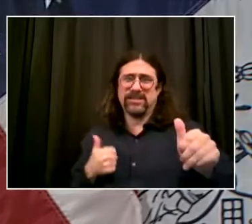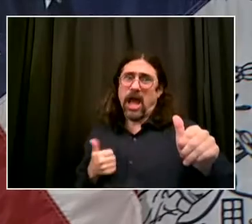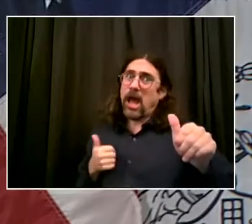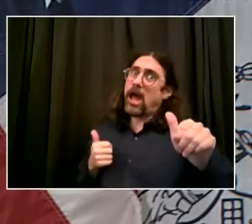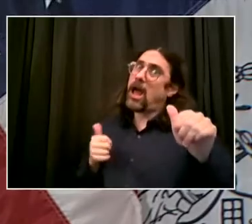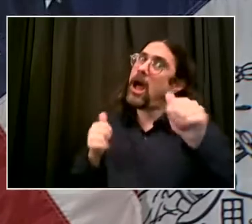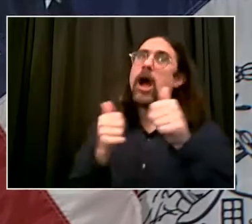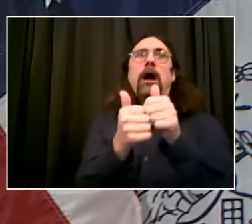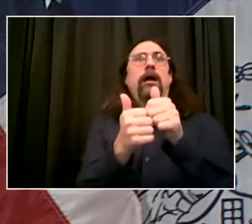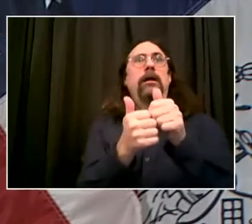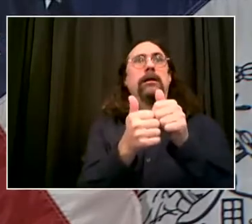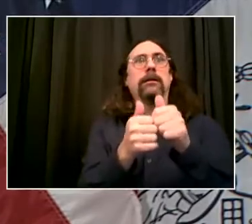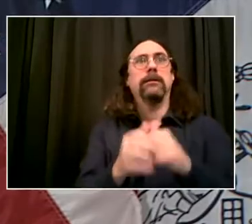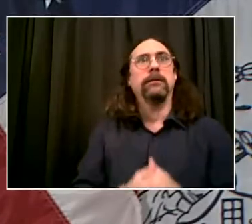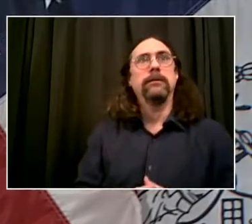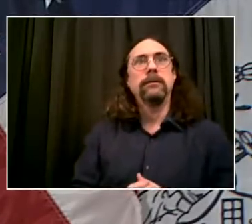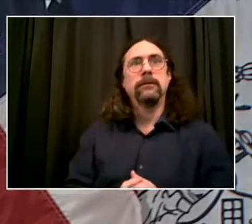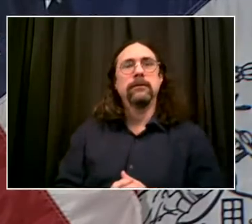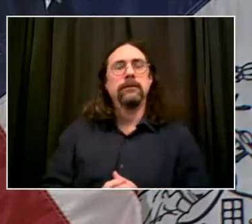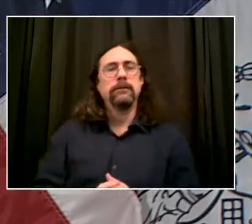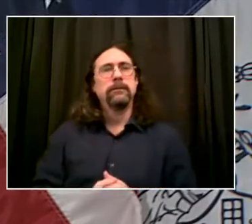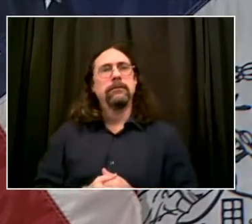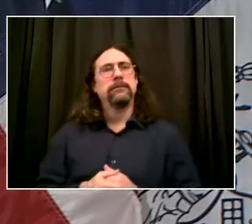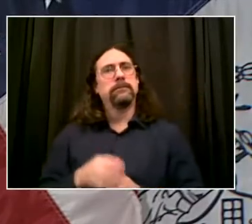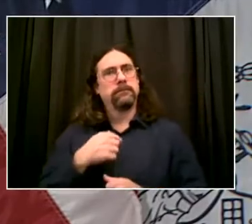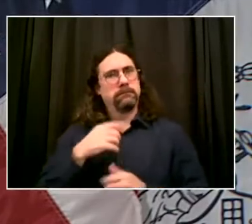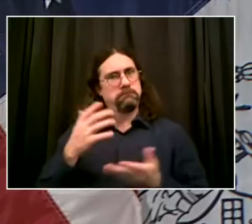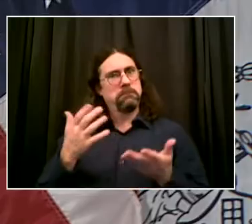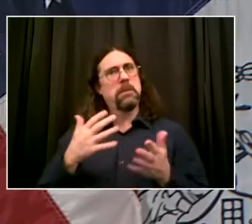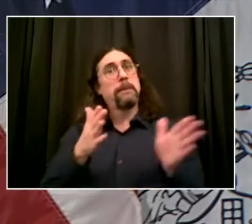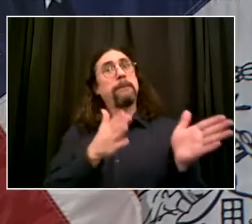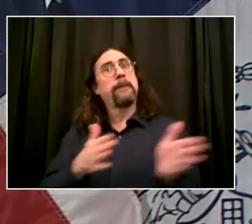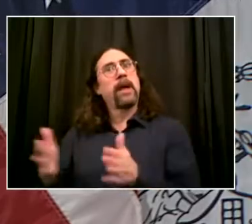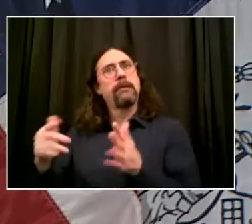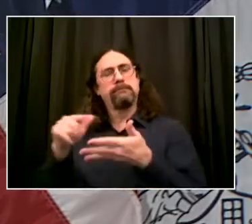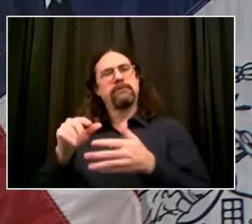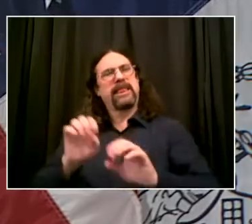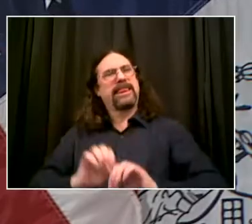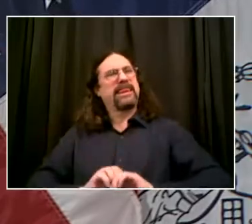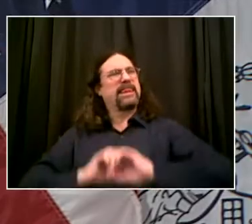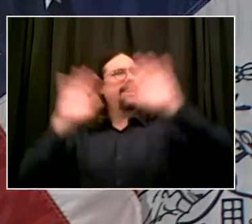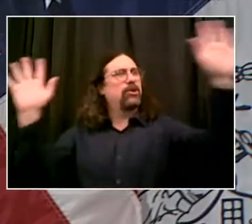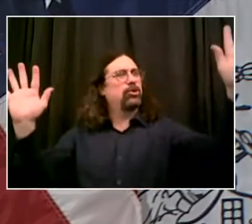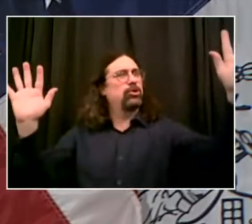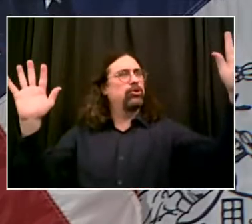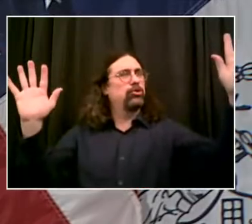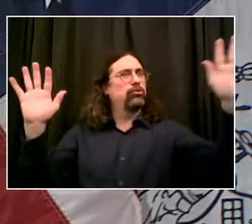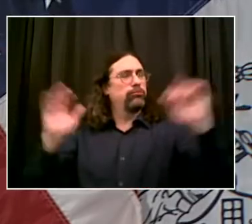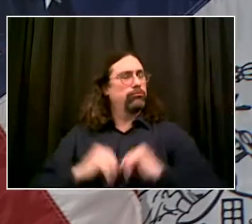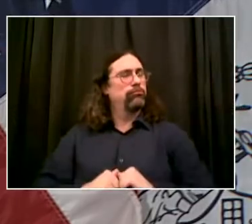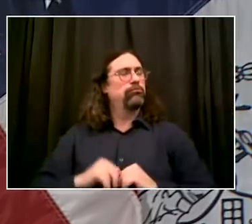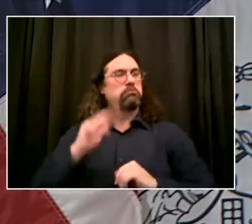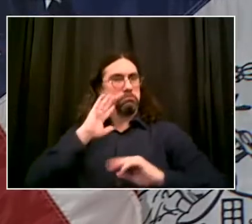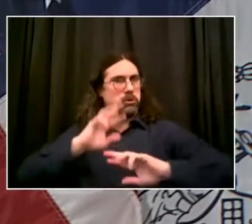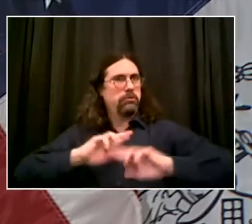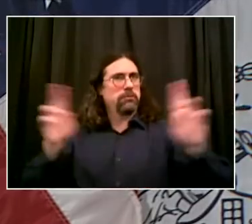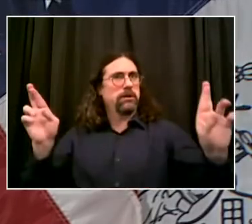GAP. WE HAVE TO HAVE A CLEAR PLAN GOING INTO THE NEXT SCHOOL YEAR TO MAXIMIMZIE E